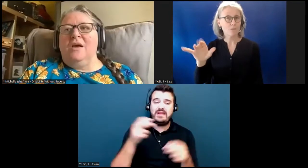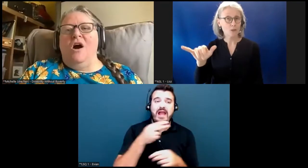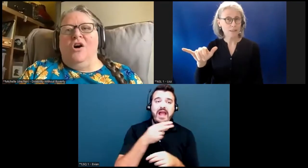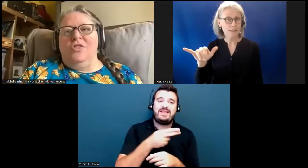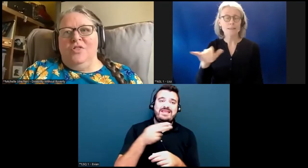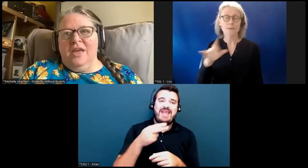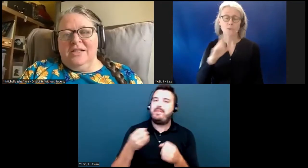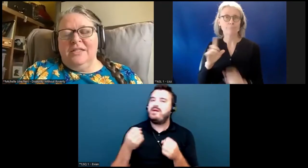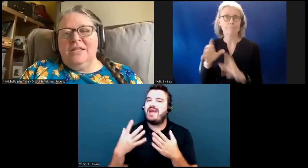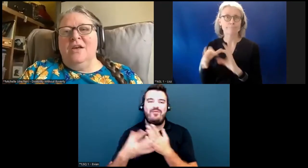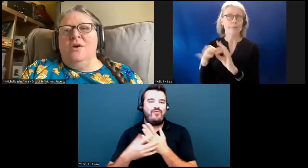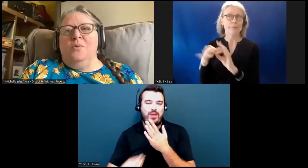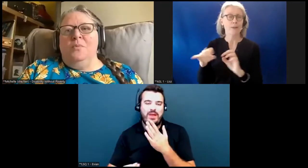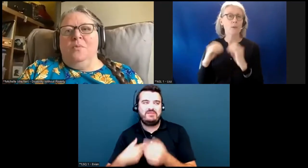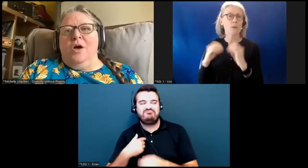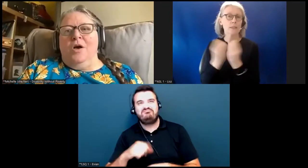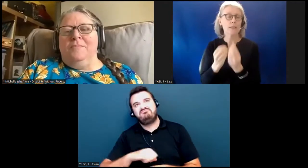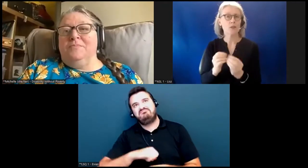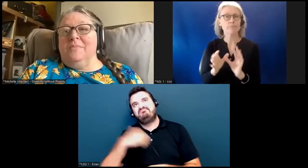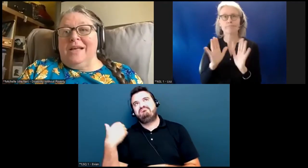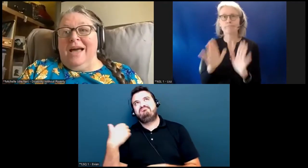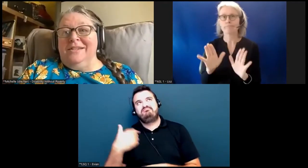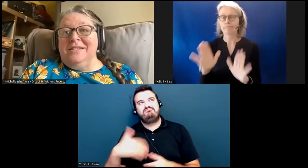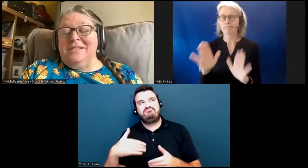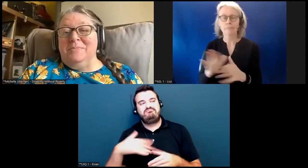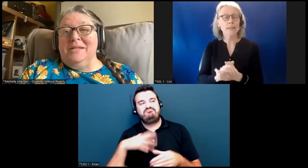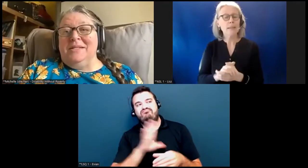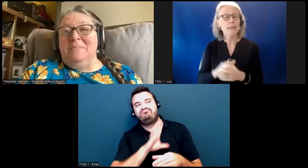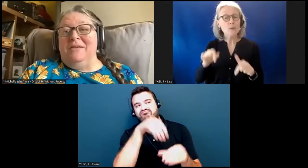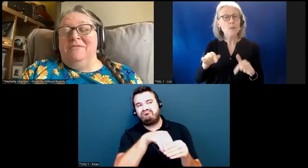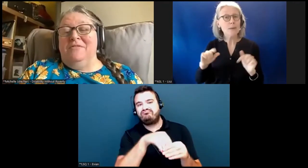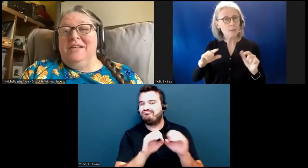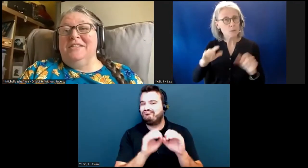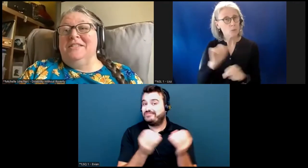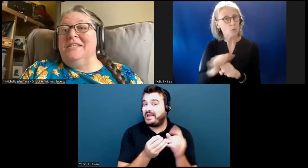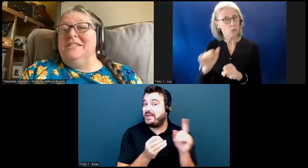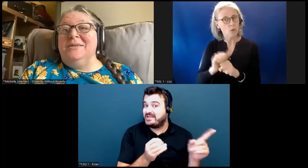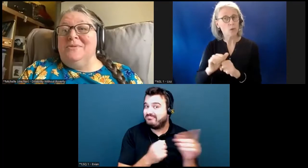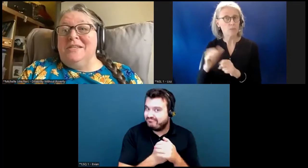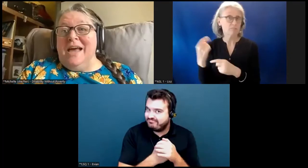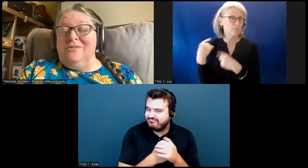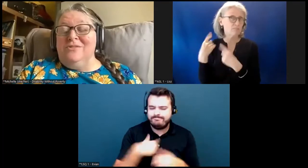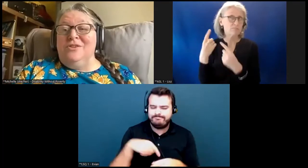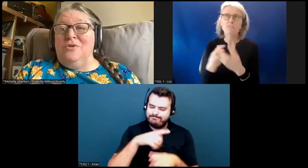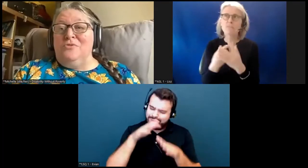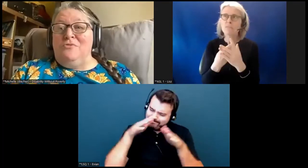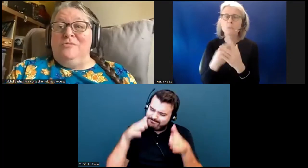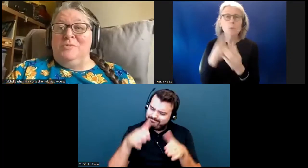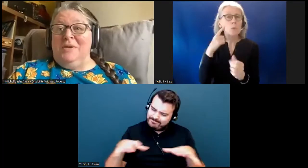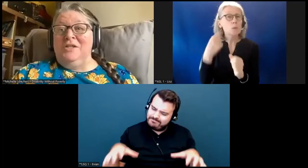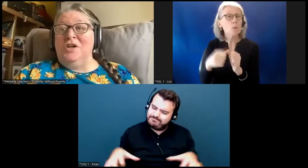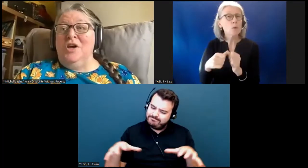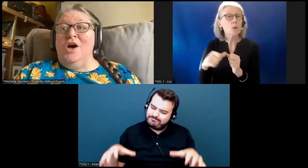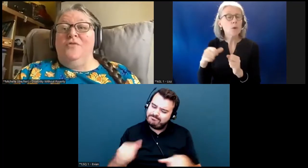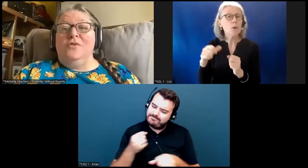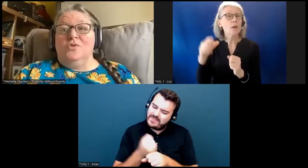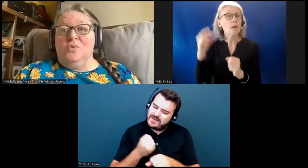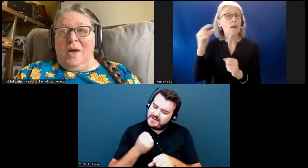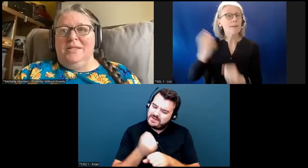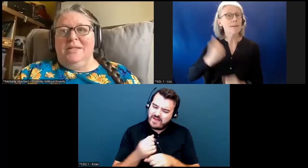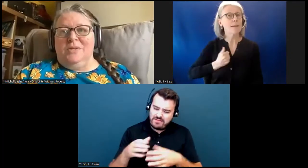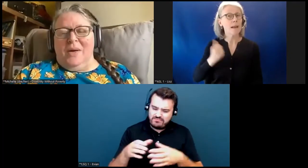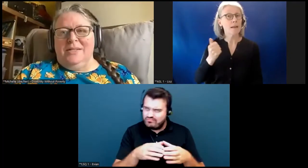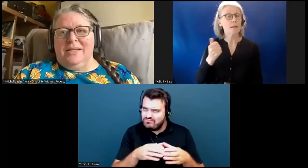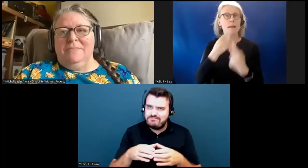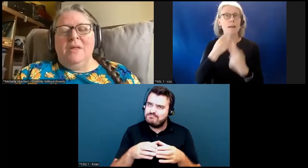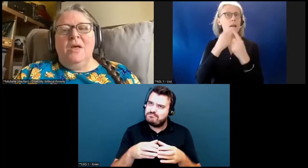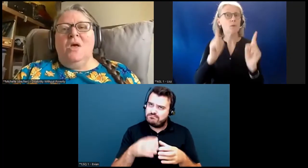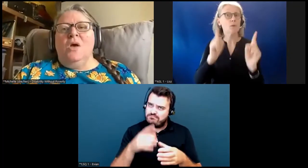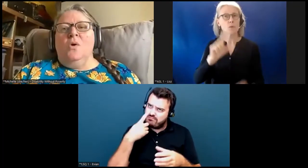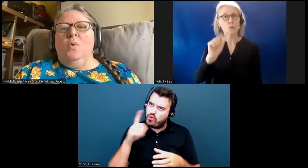ON THIS CANADA DISABILITY BENEFIT SINCE IT WAS ANNOUNCED IN THE THRONE SPEECH OF 2020.